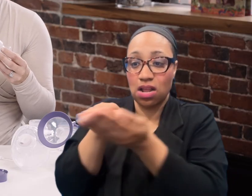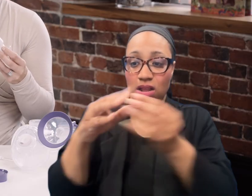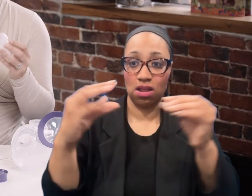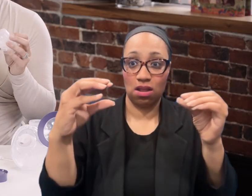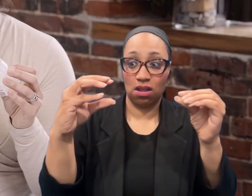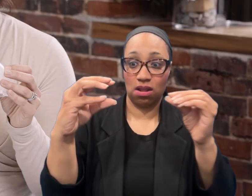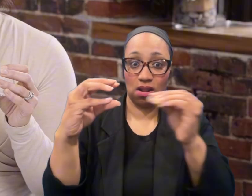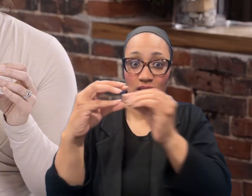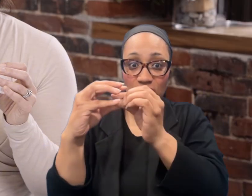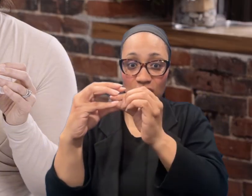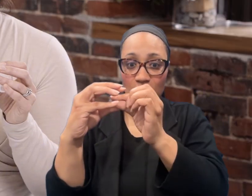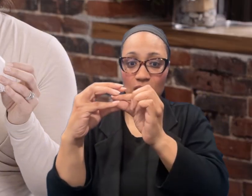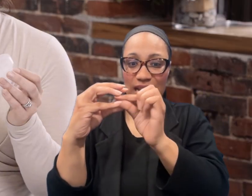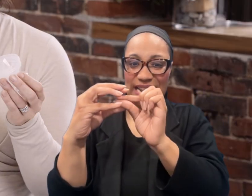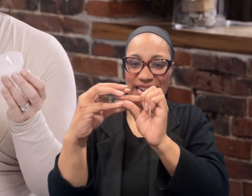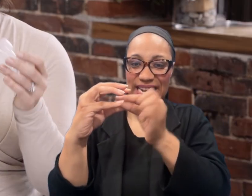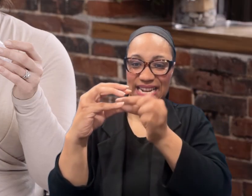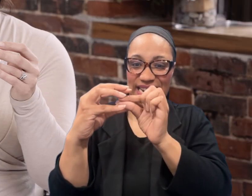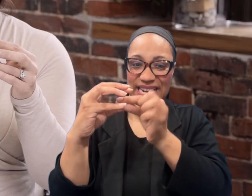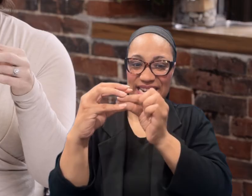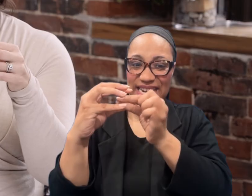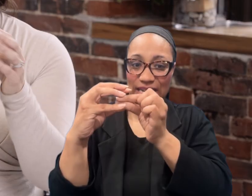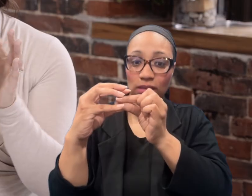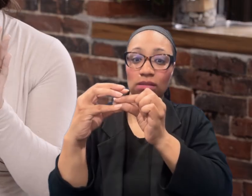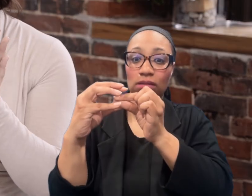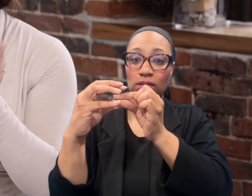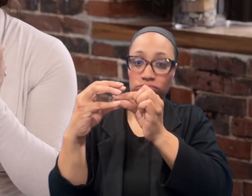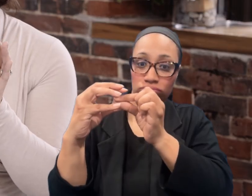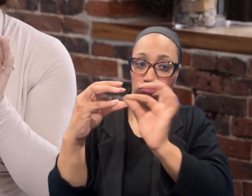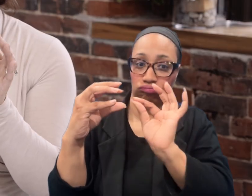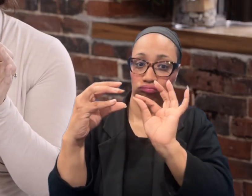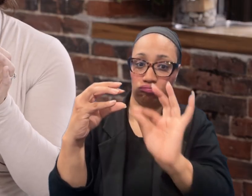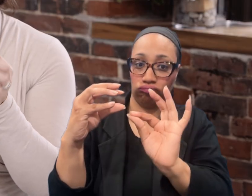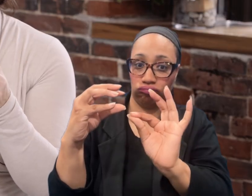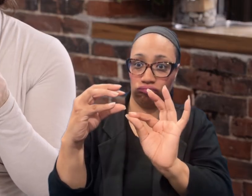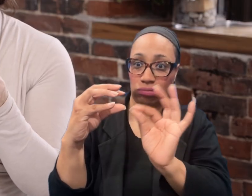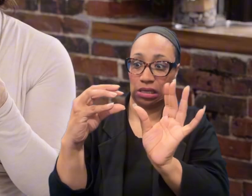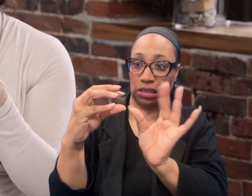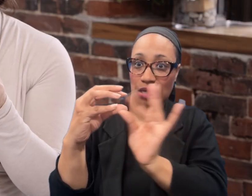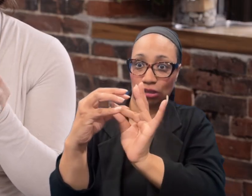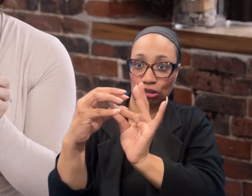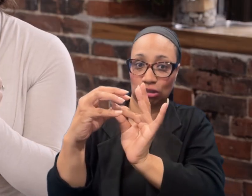to line up that line at the bottom with where the actual breast shield will face.